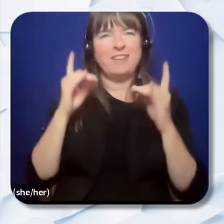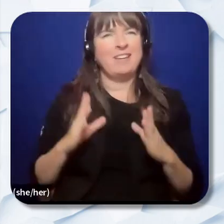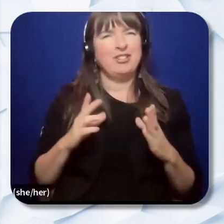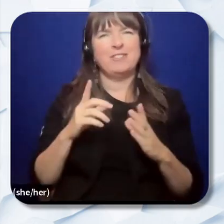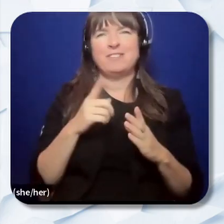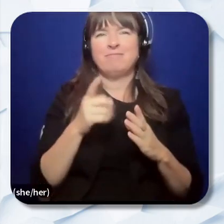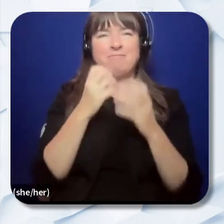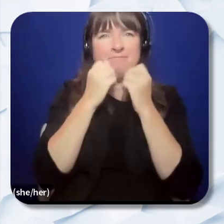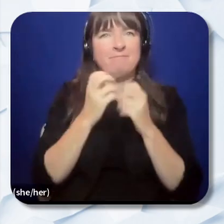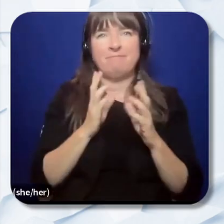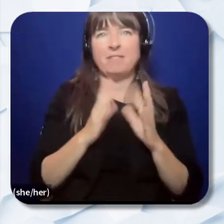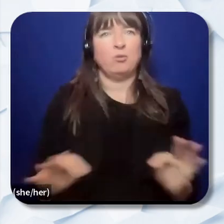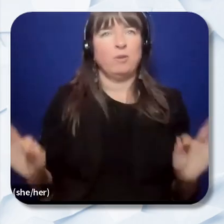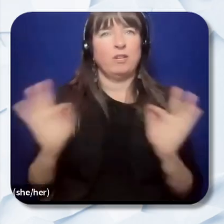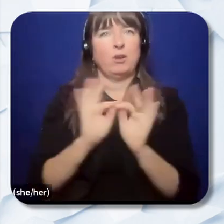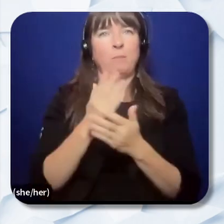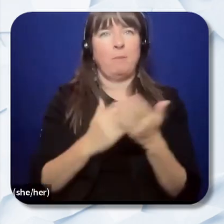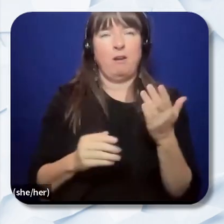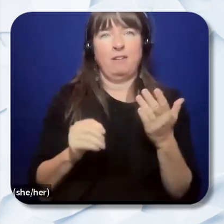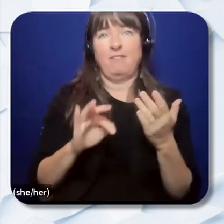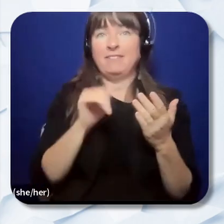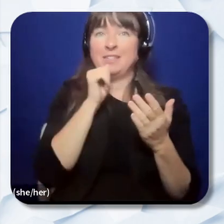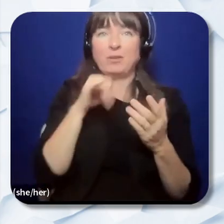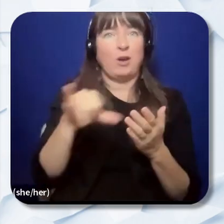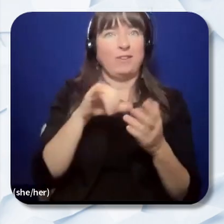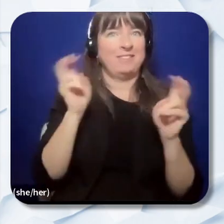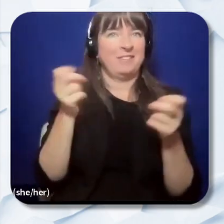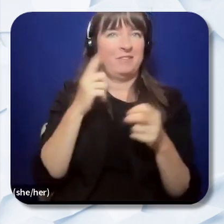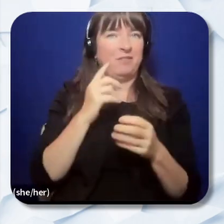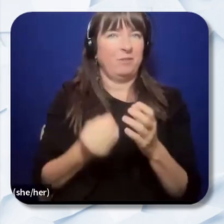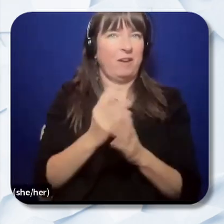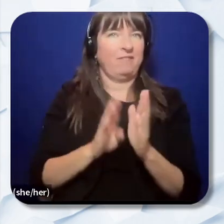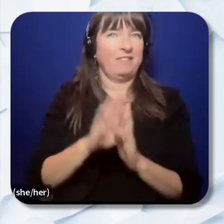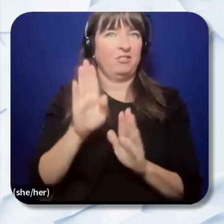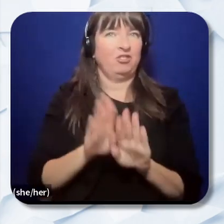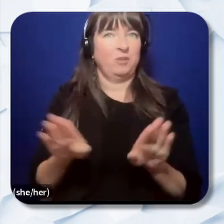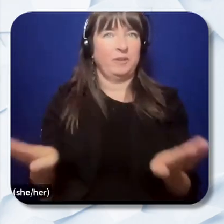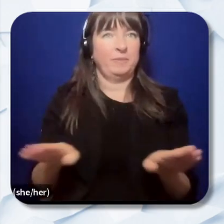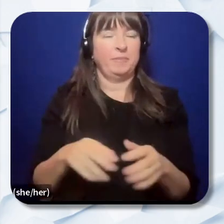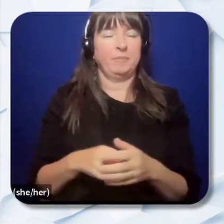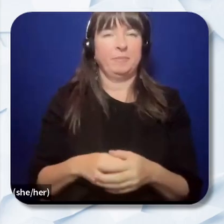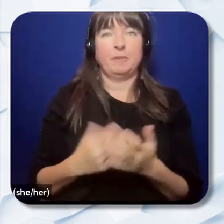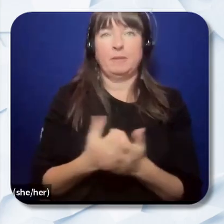ingredient and the secret sauce for thriving children. So I want to take a moment and say thank